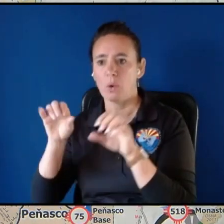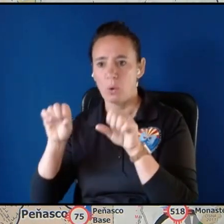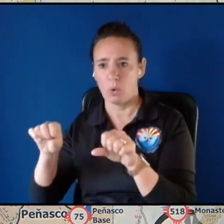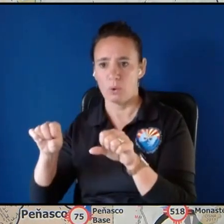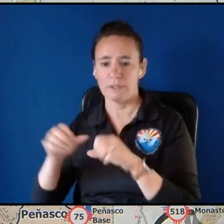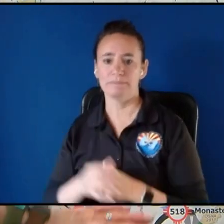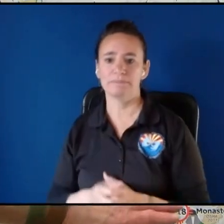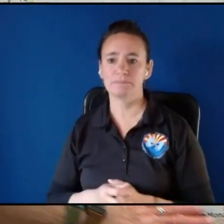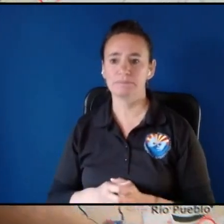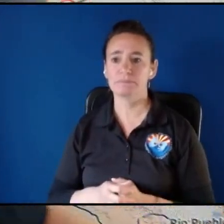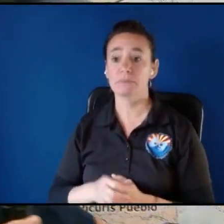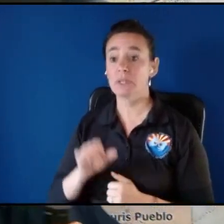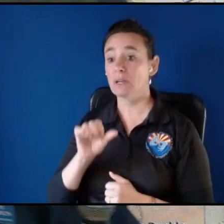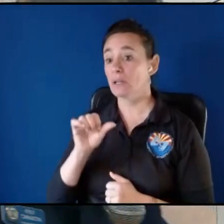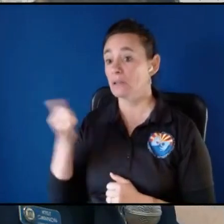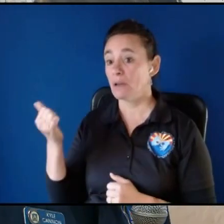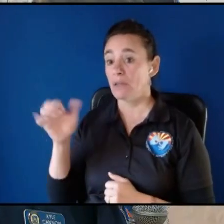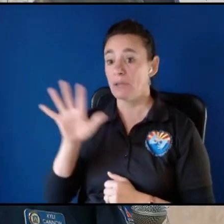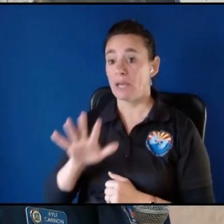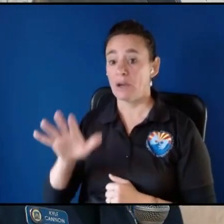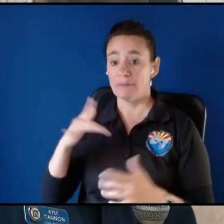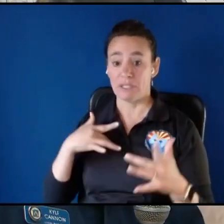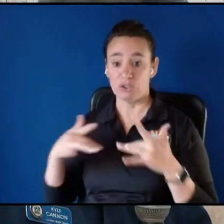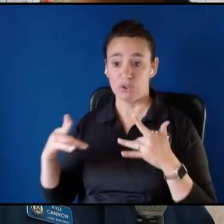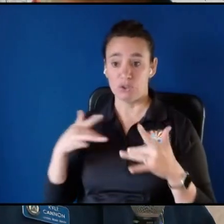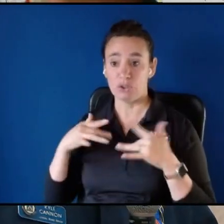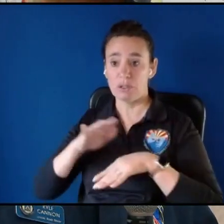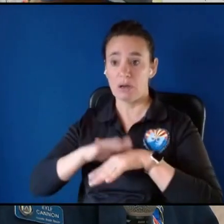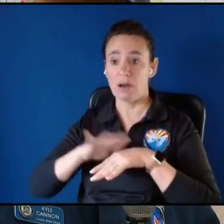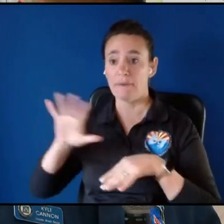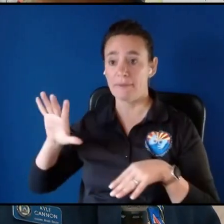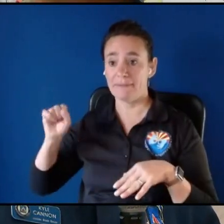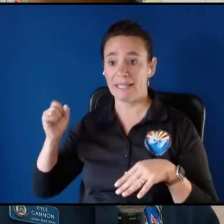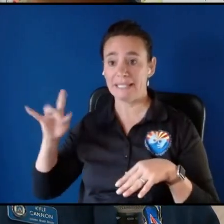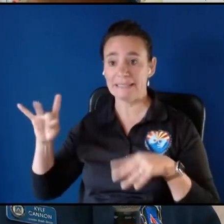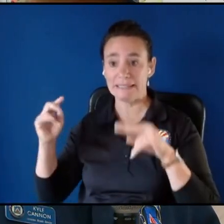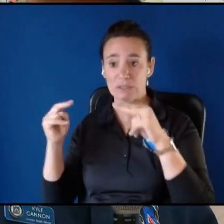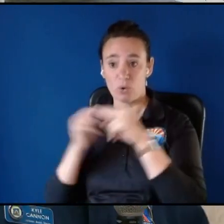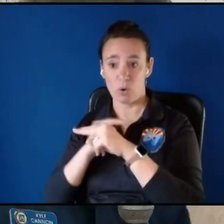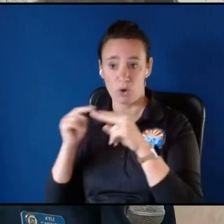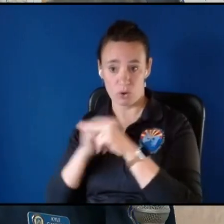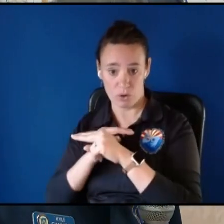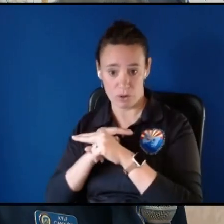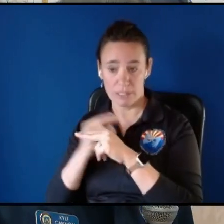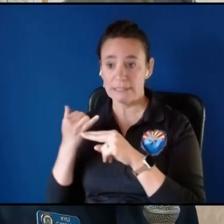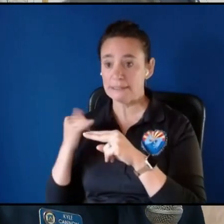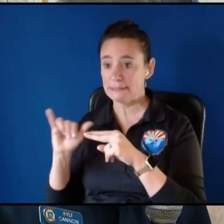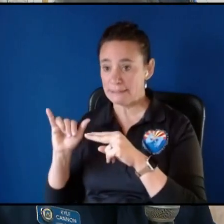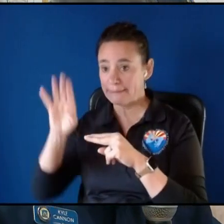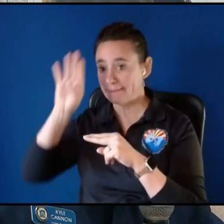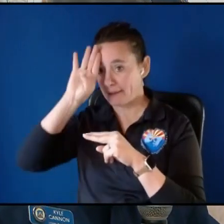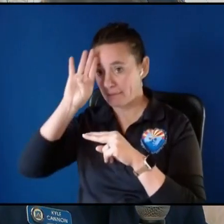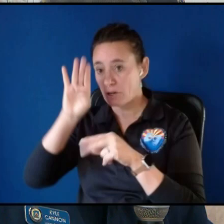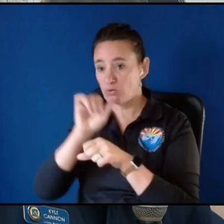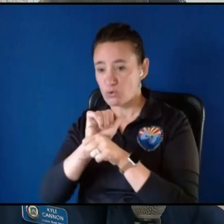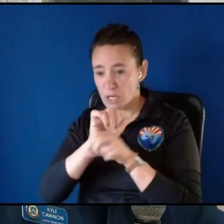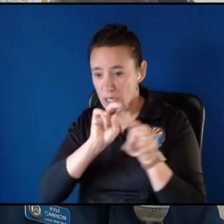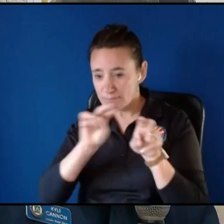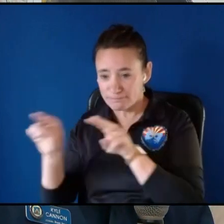is along that 518 corridor. So, we still have folks in there monitoring that area, mopping up where needed and